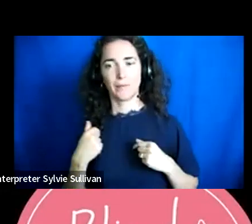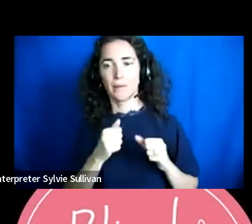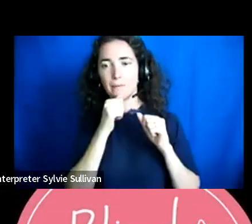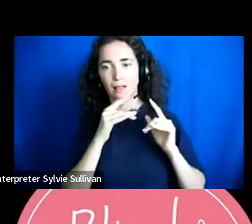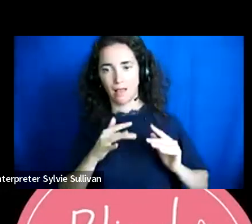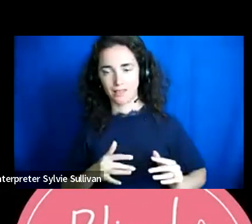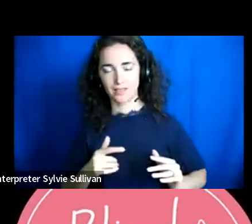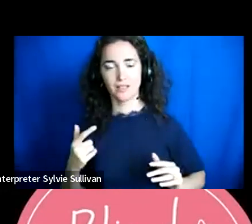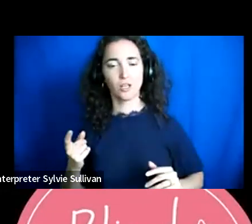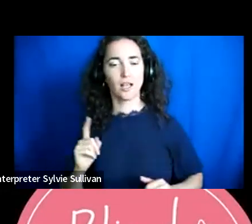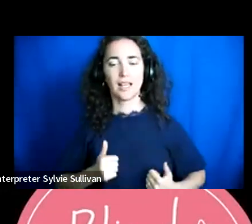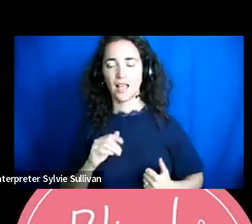Our school, where in belchase, and they were great with us.